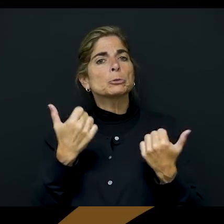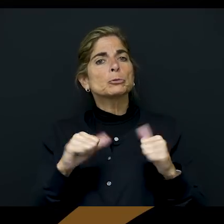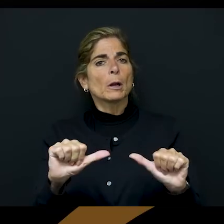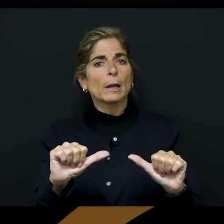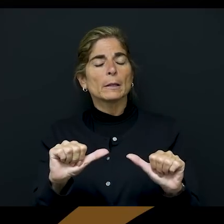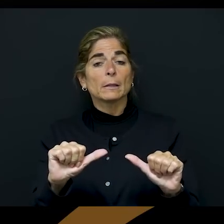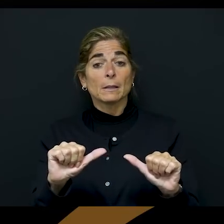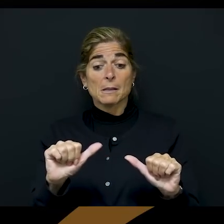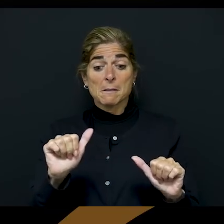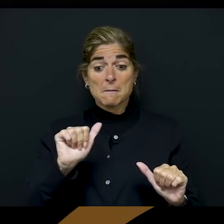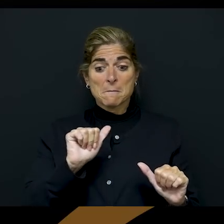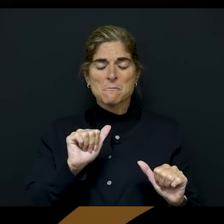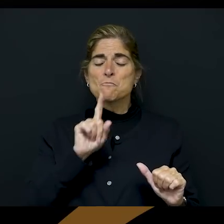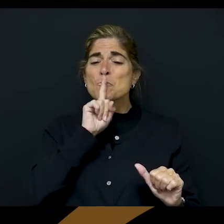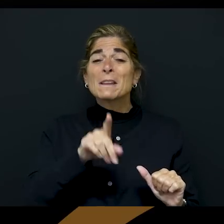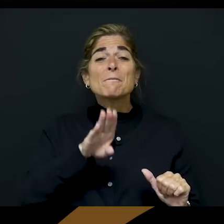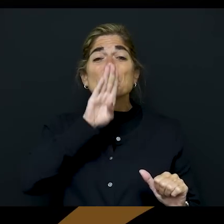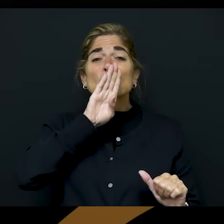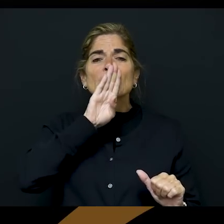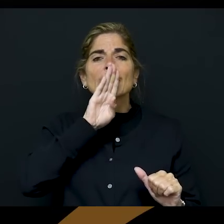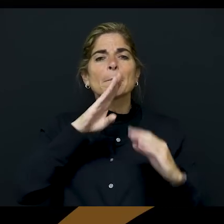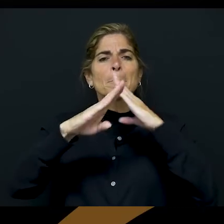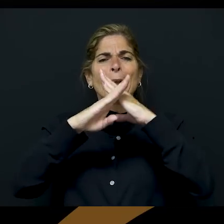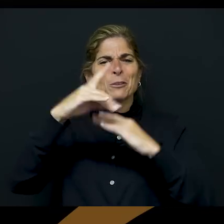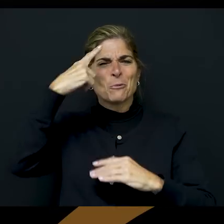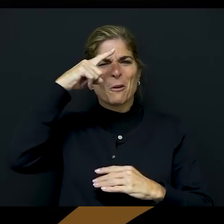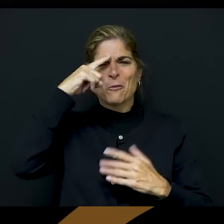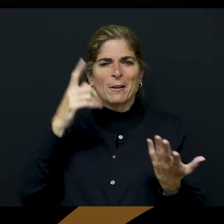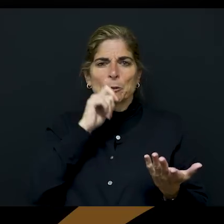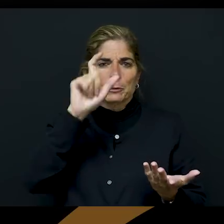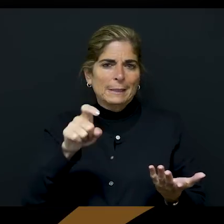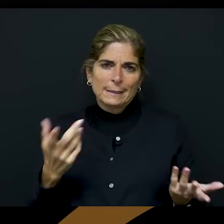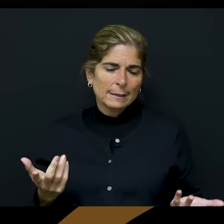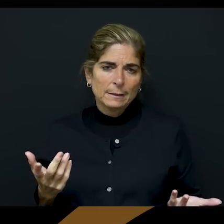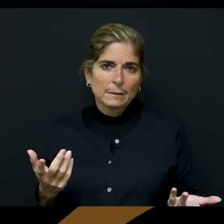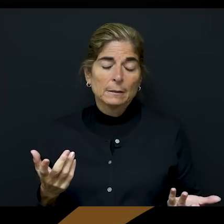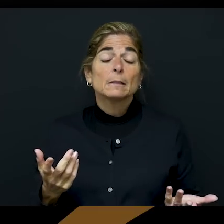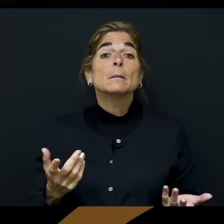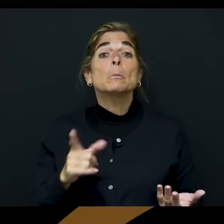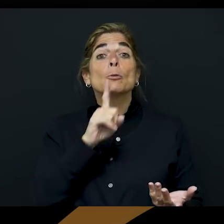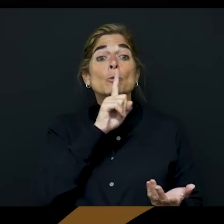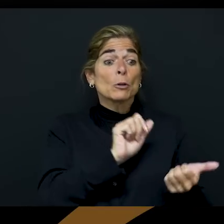What I find you know, particularly frustrating are unnecessary barriers put in my way.